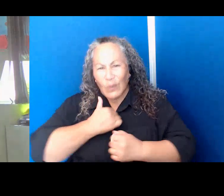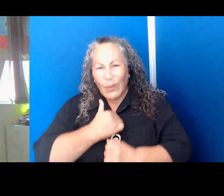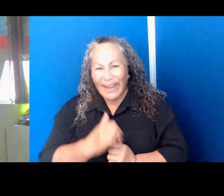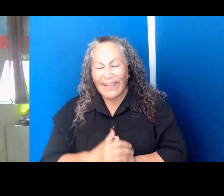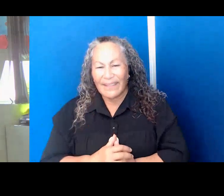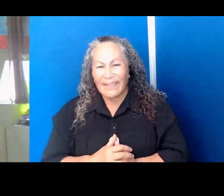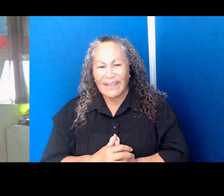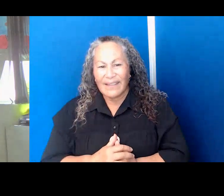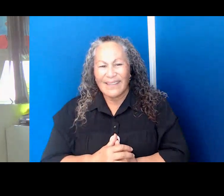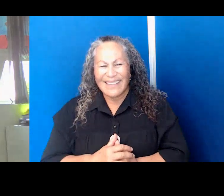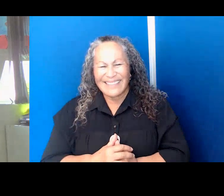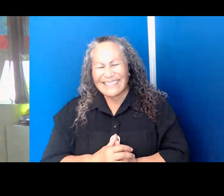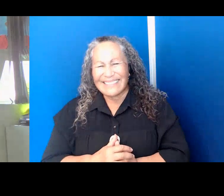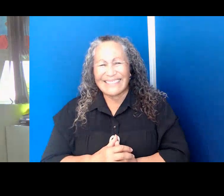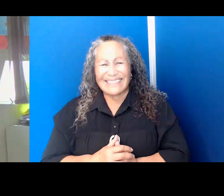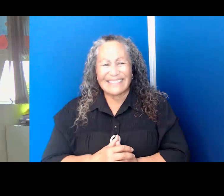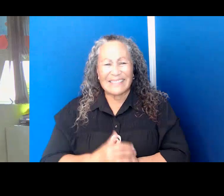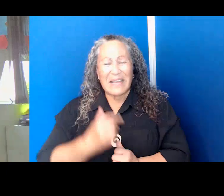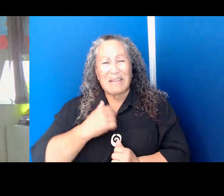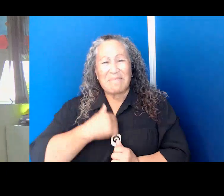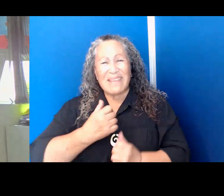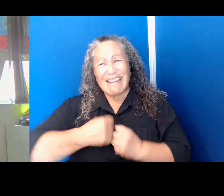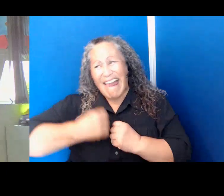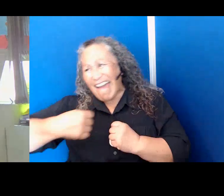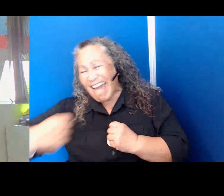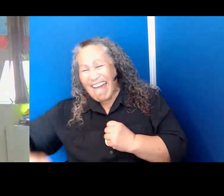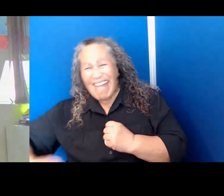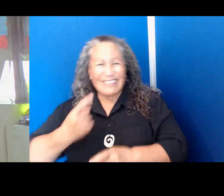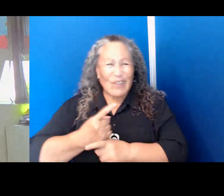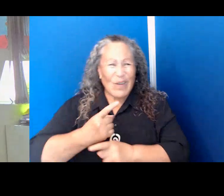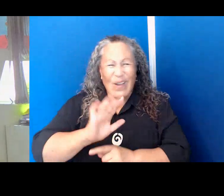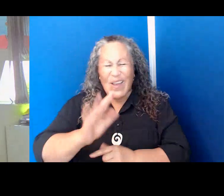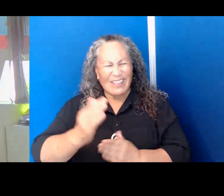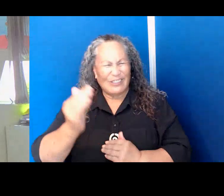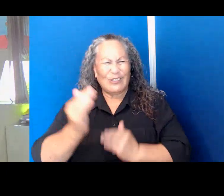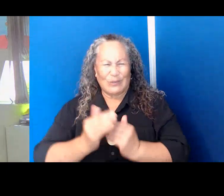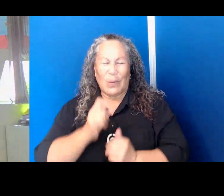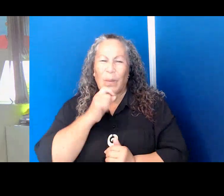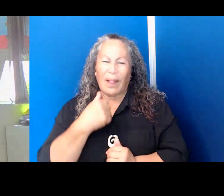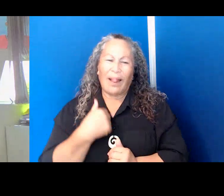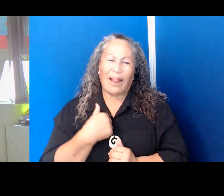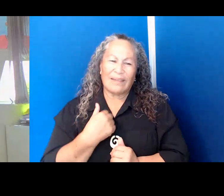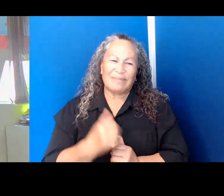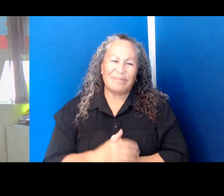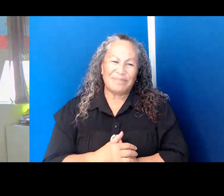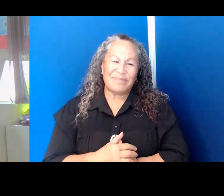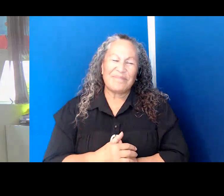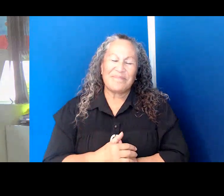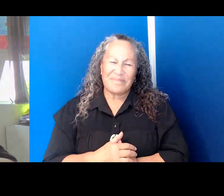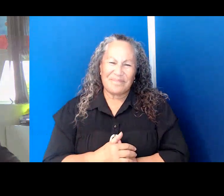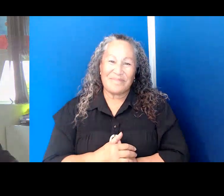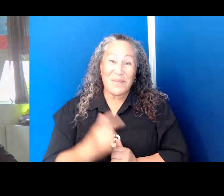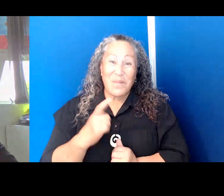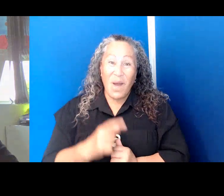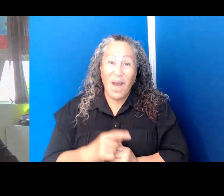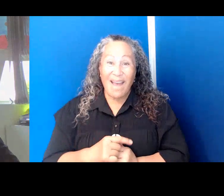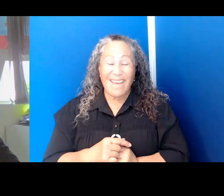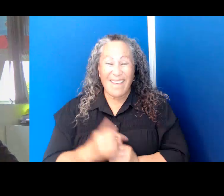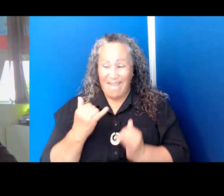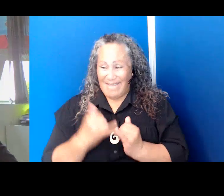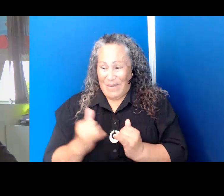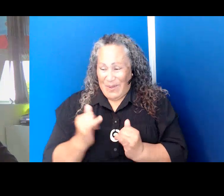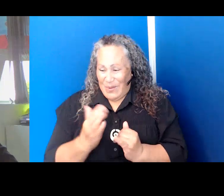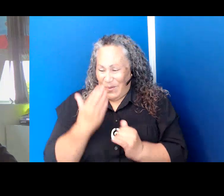I'm probably not gonna speak as long as everyone else, just cause this is very new,